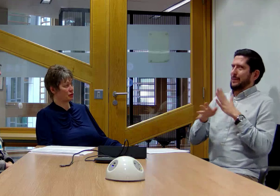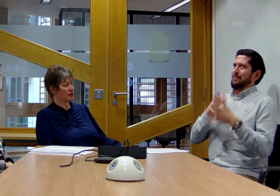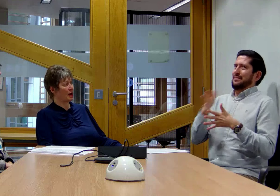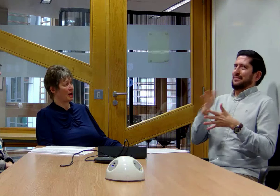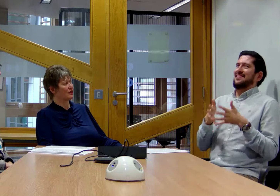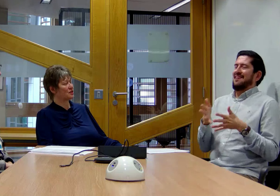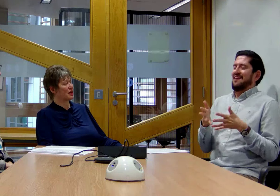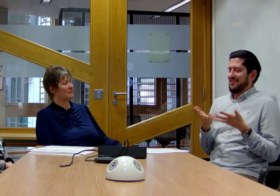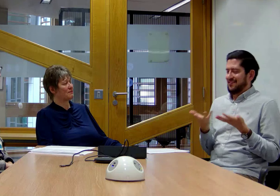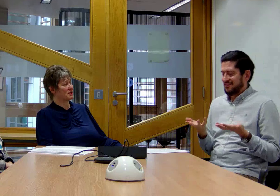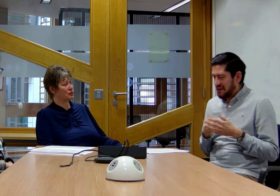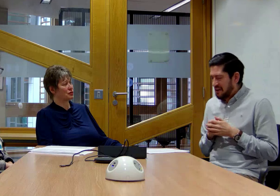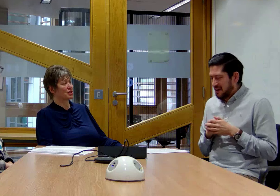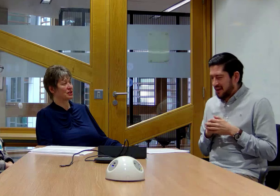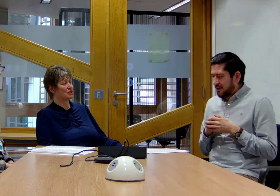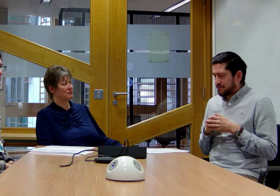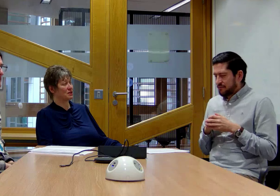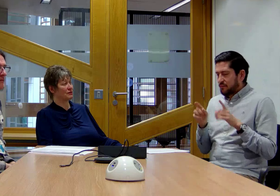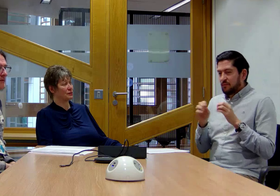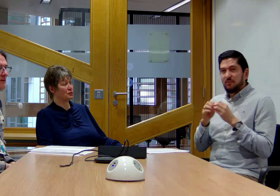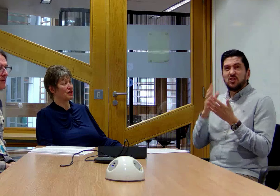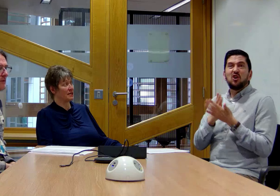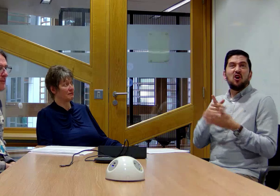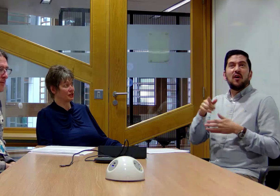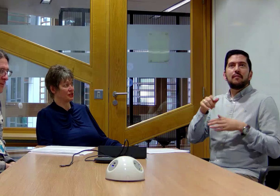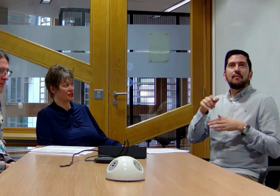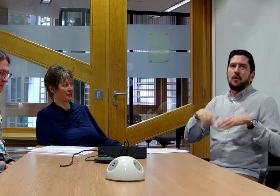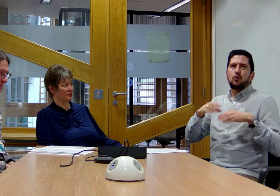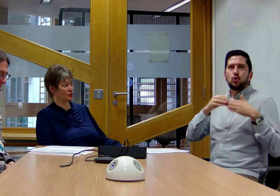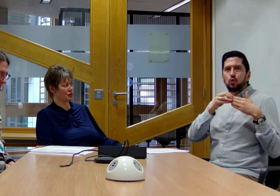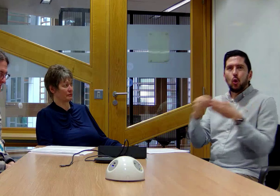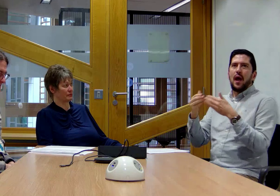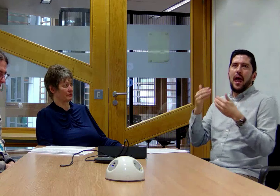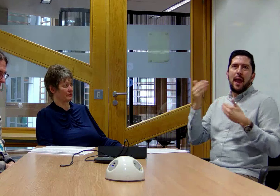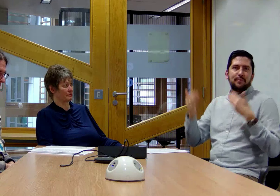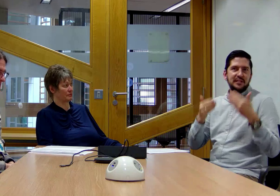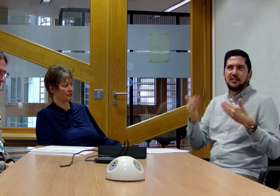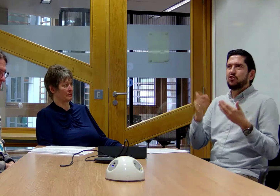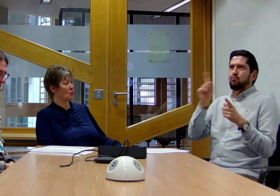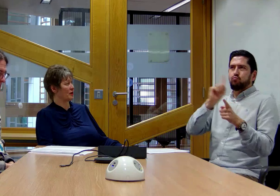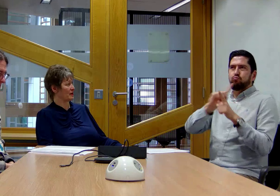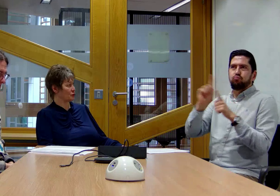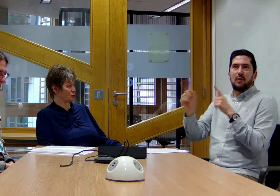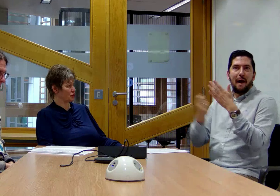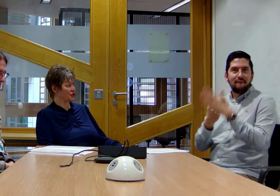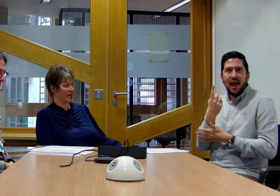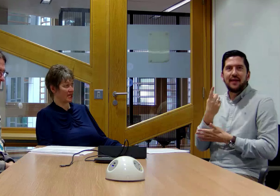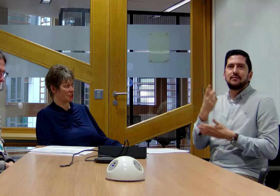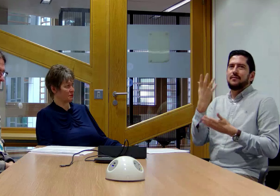seeking their views or whatever, then we make sure that we have accessible versions, and also make sure that BSL users can submit their views in BSL.